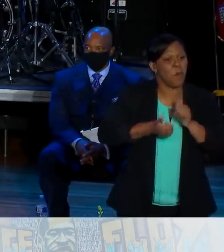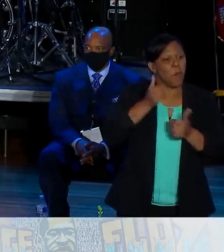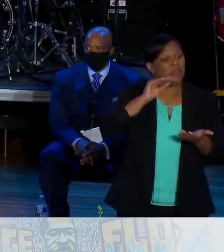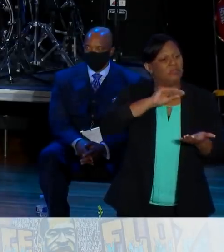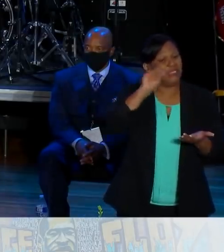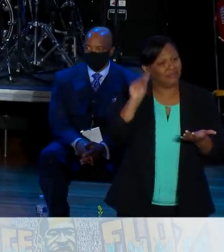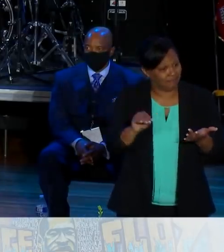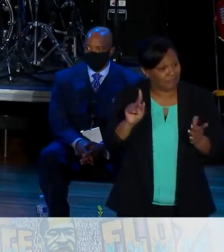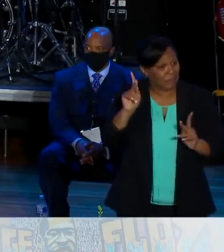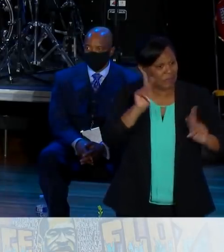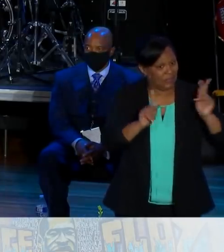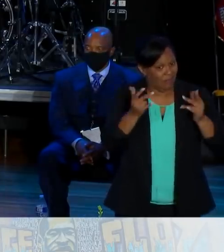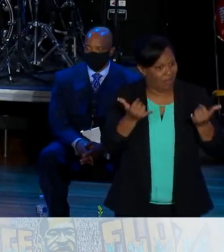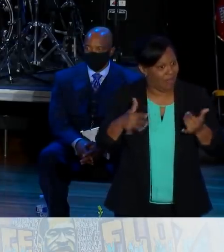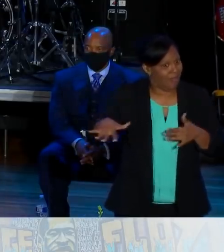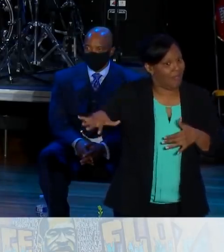YOU JUST WANT US TO SHUT UP AND SUFFER IN SILENCE.